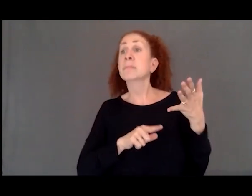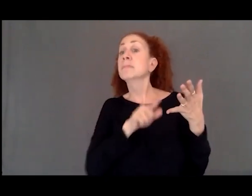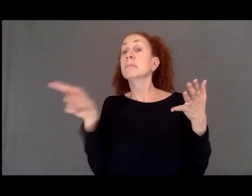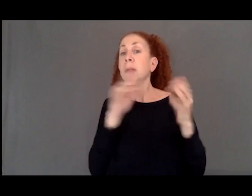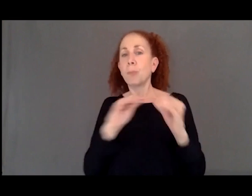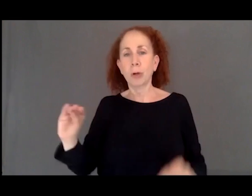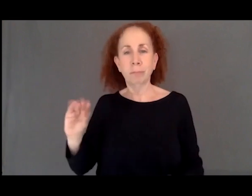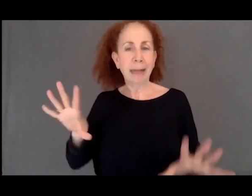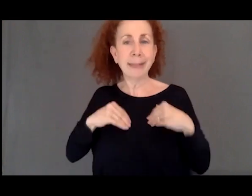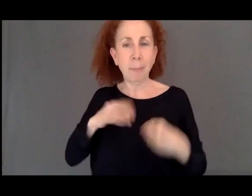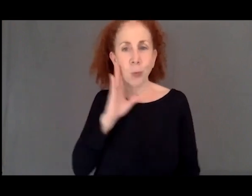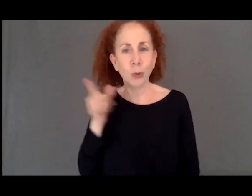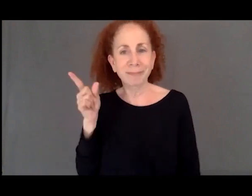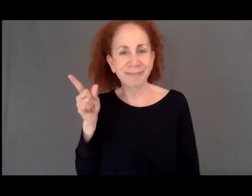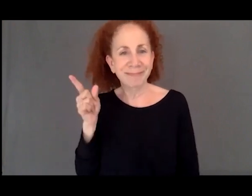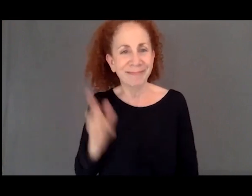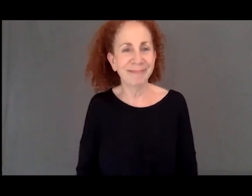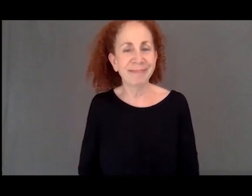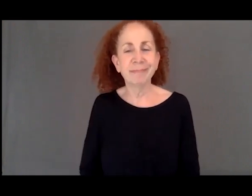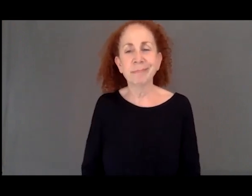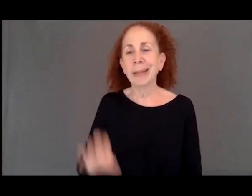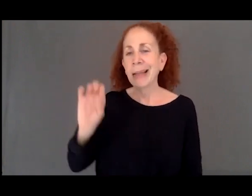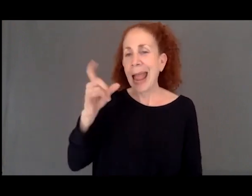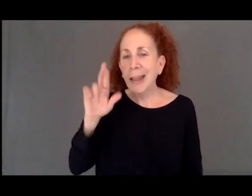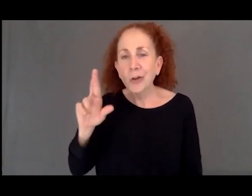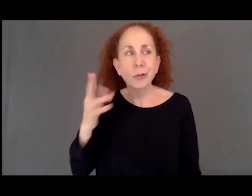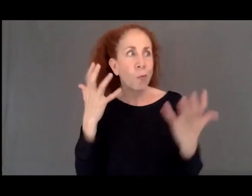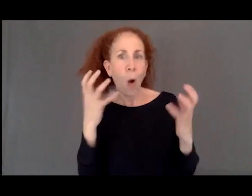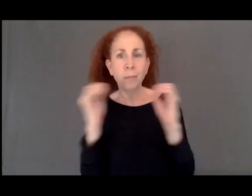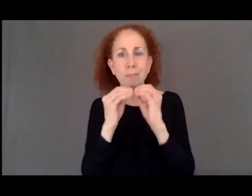acceptable to these editors and these agents.